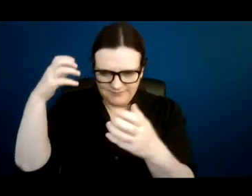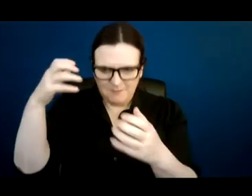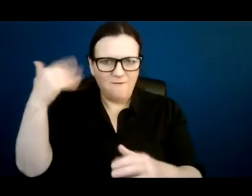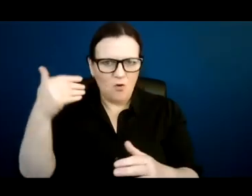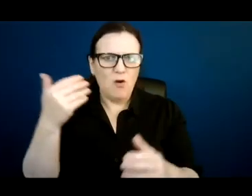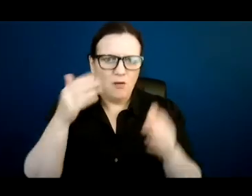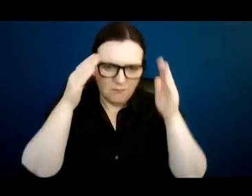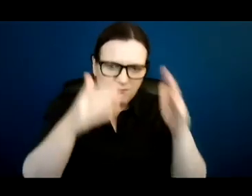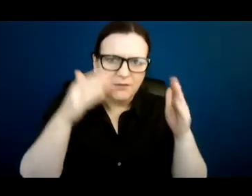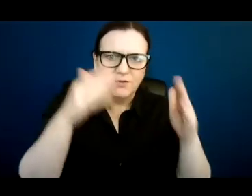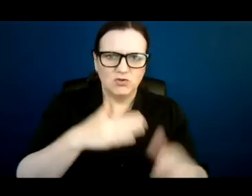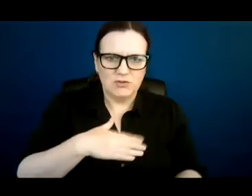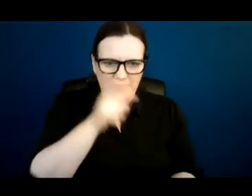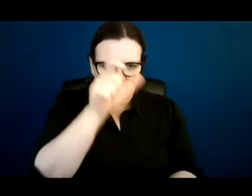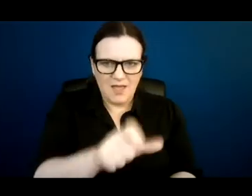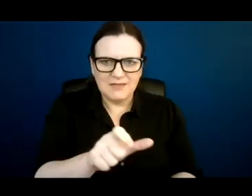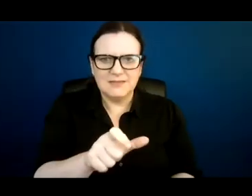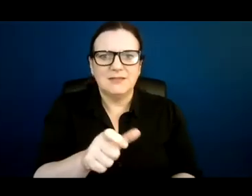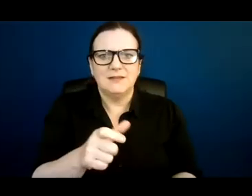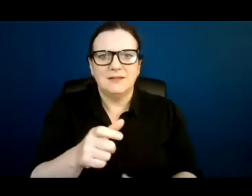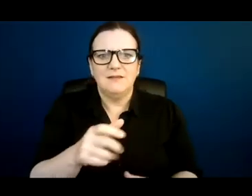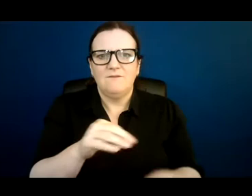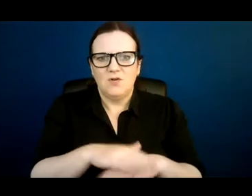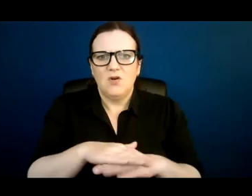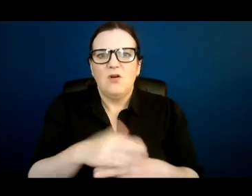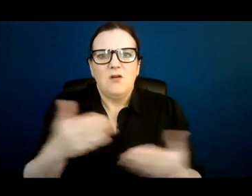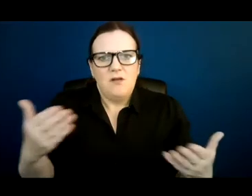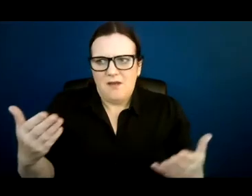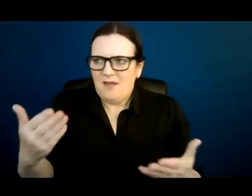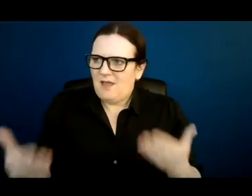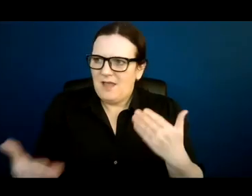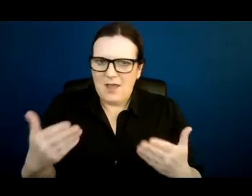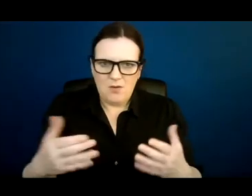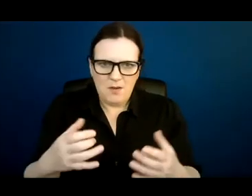just the client. And by facilitating the making of what the client might think themselves,